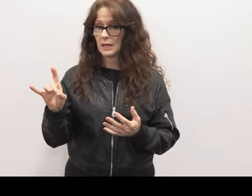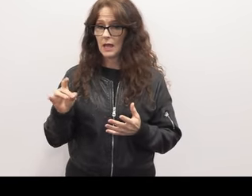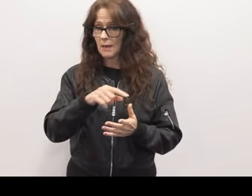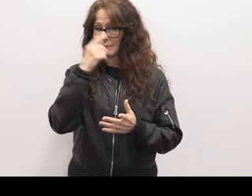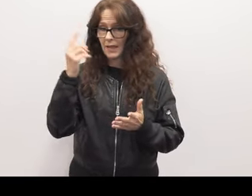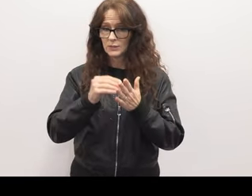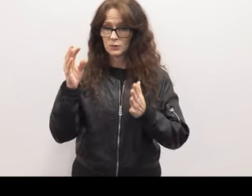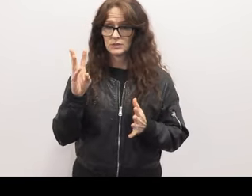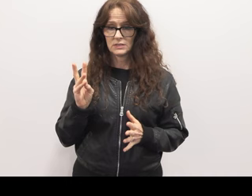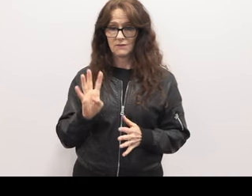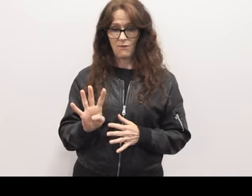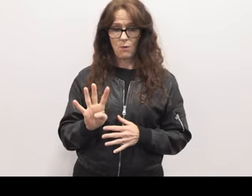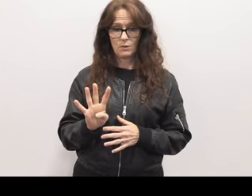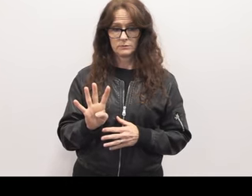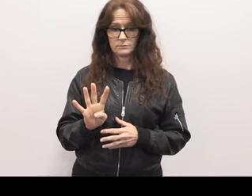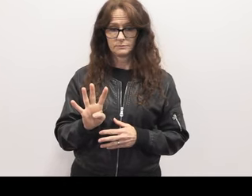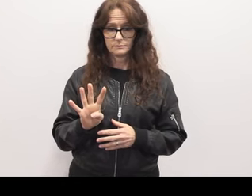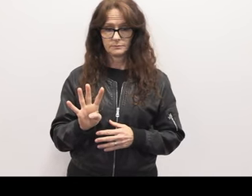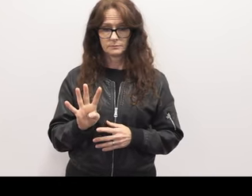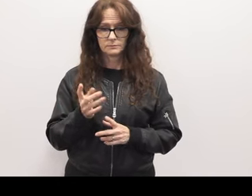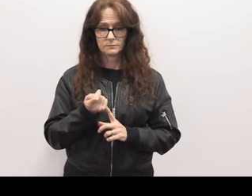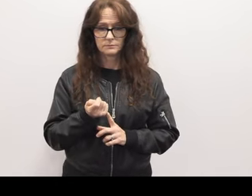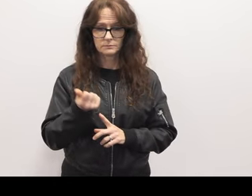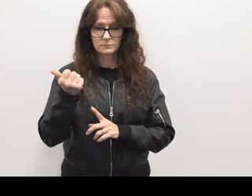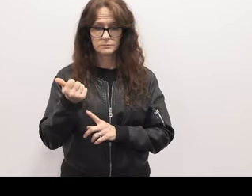So we would have to eliminate the 4% disparity,